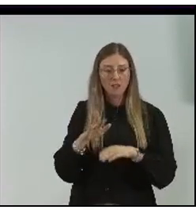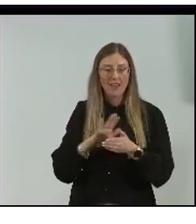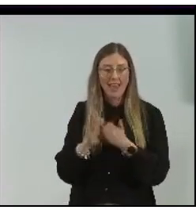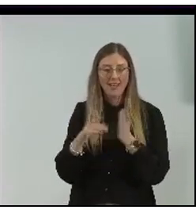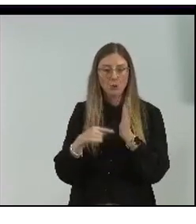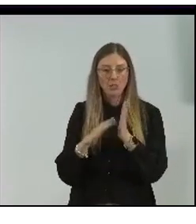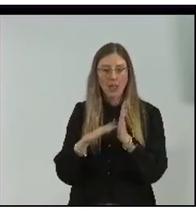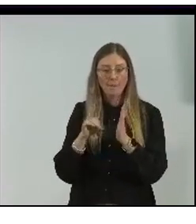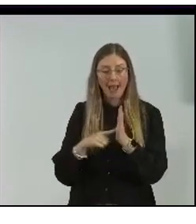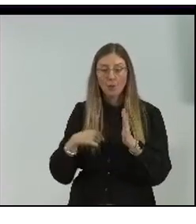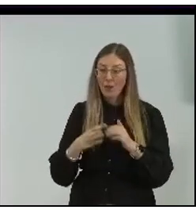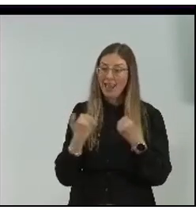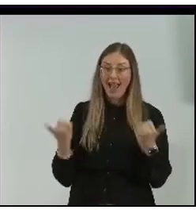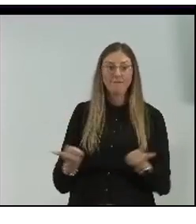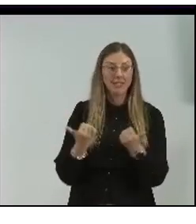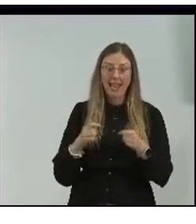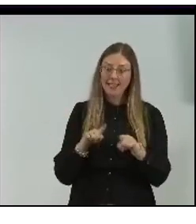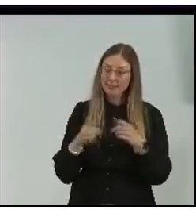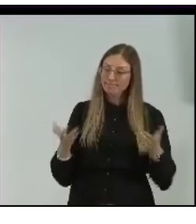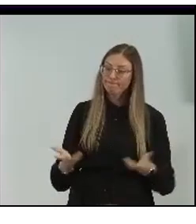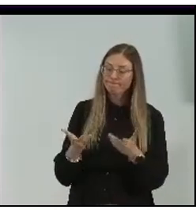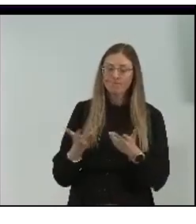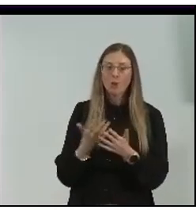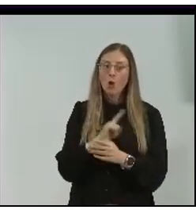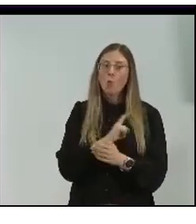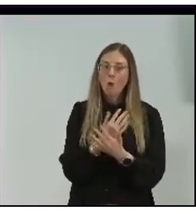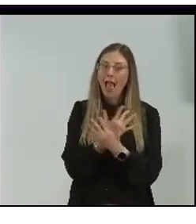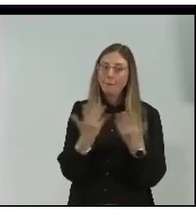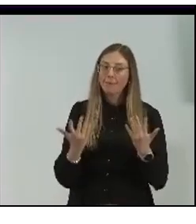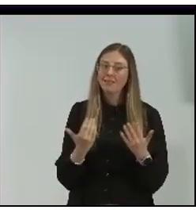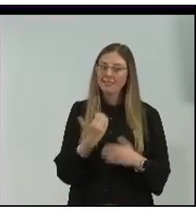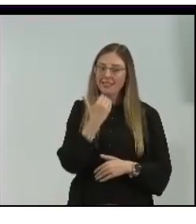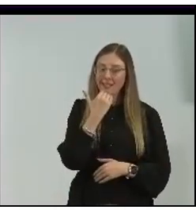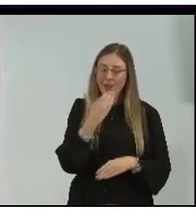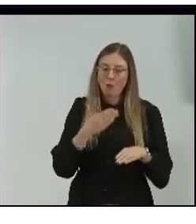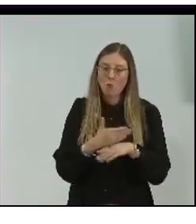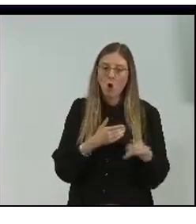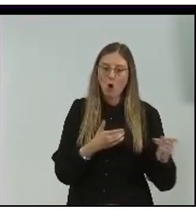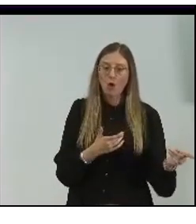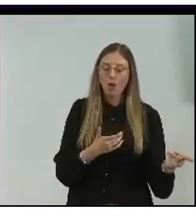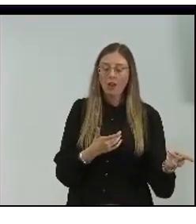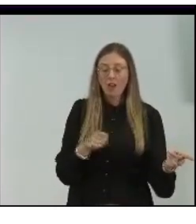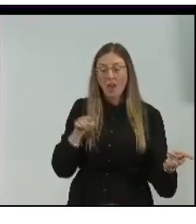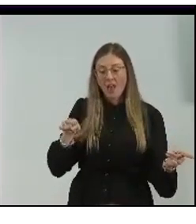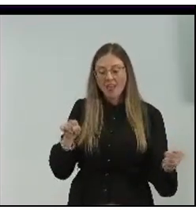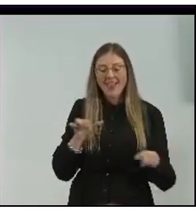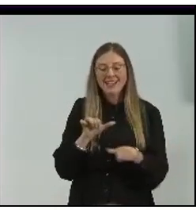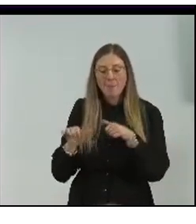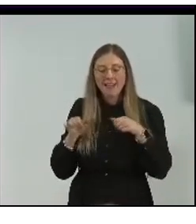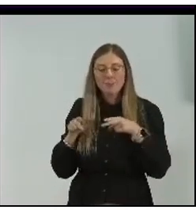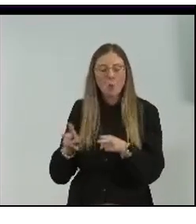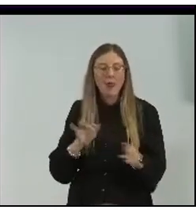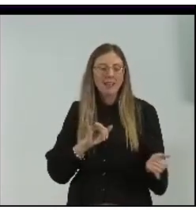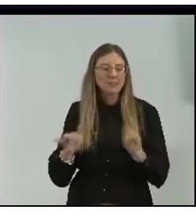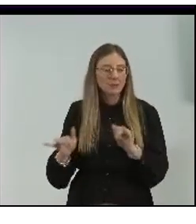advocate for that because we're not, you know, we have plenty of work in PDF works. So there but there are better ways to do some of that information.